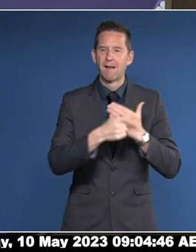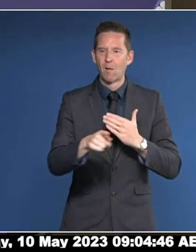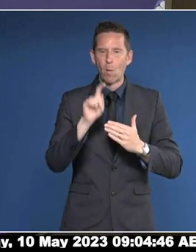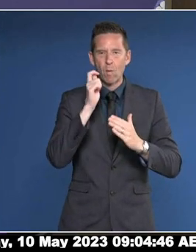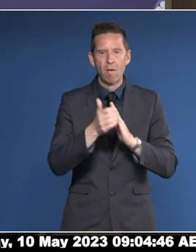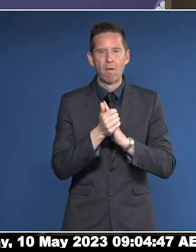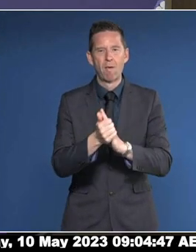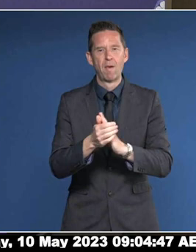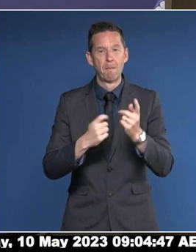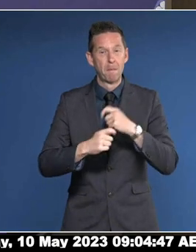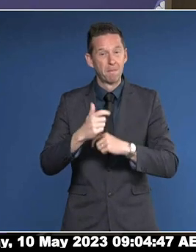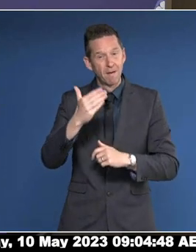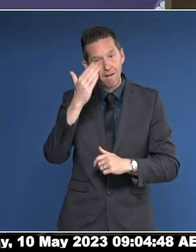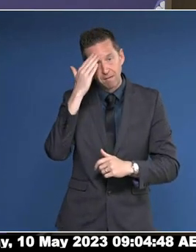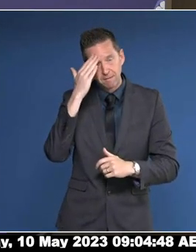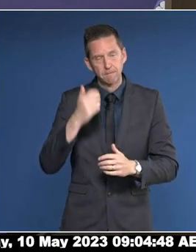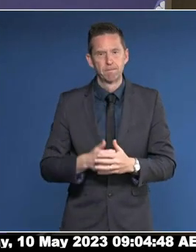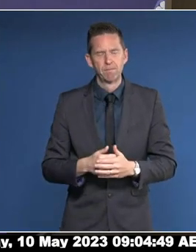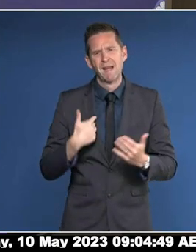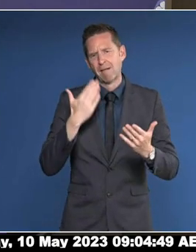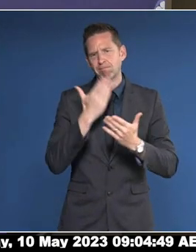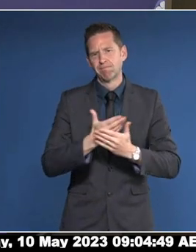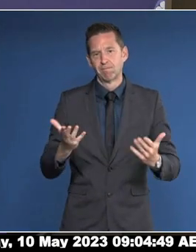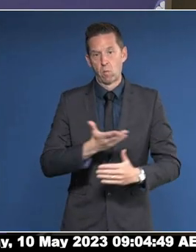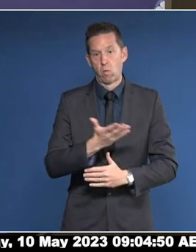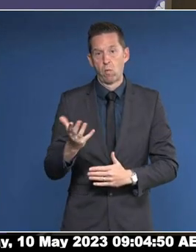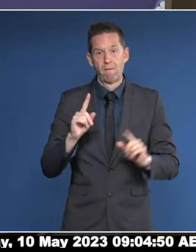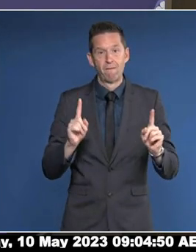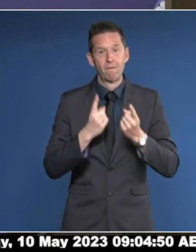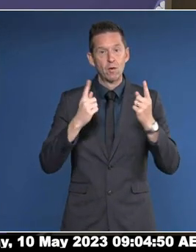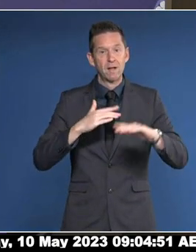We extend that respect to all First Nations people and acknowledge their enduring